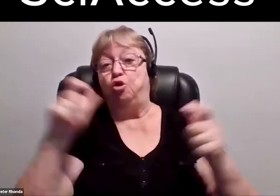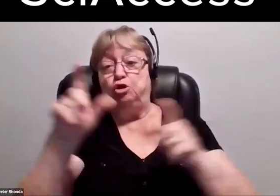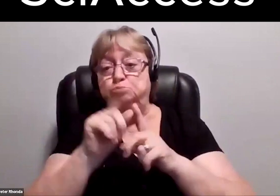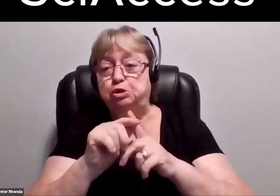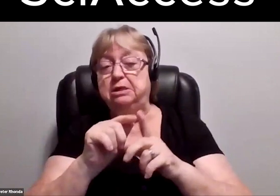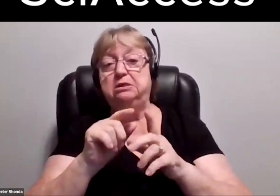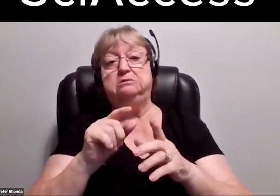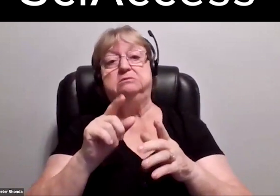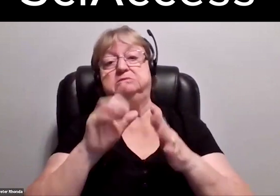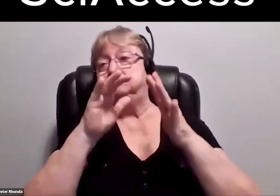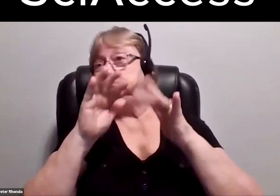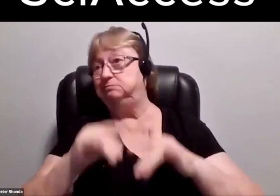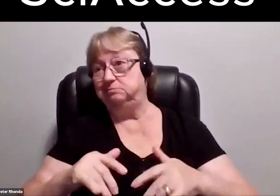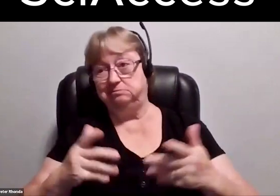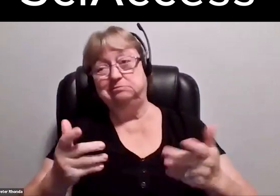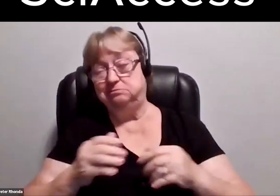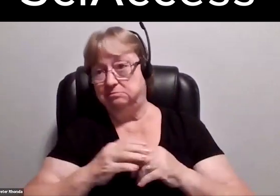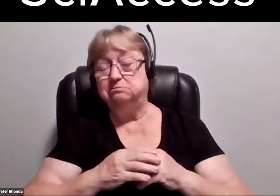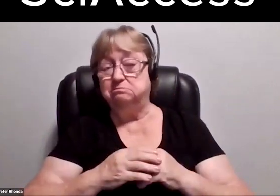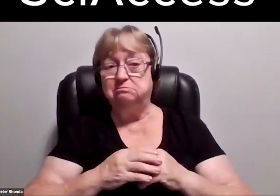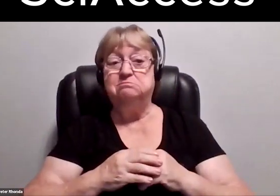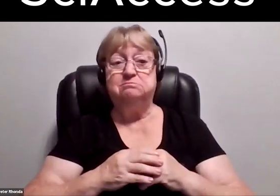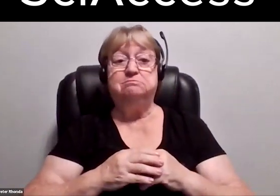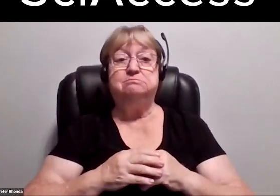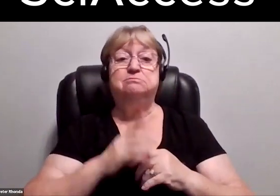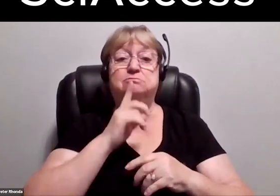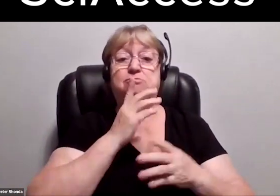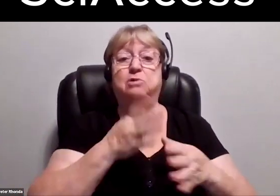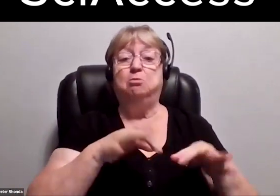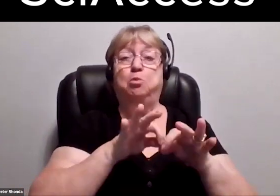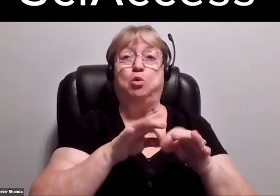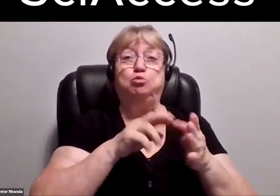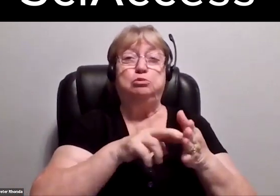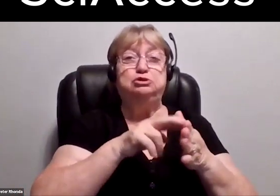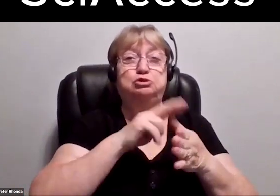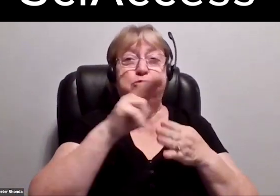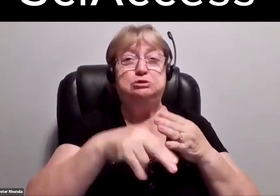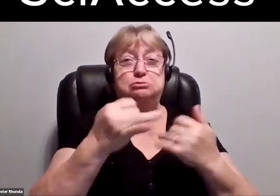Some key research results to date, and then I'll wrap up. Students with VI understanding